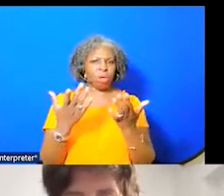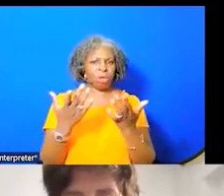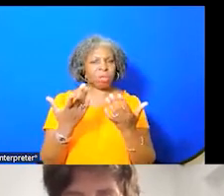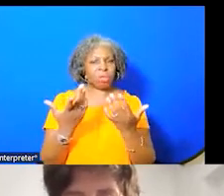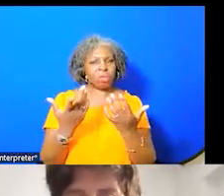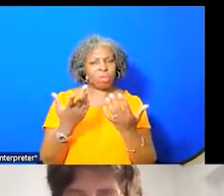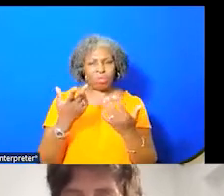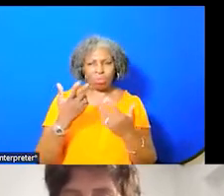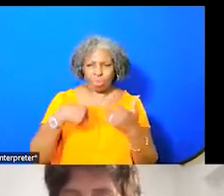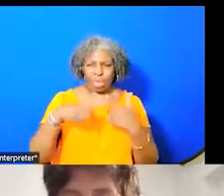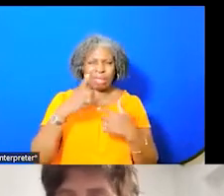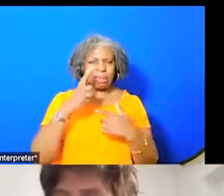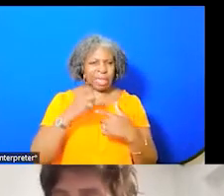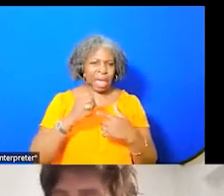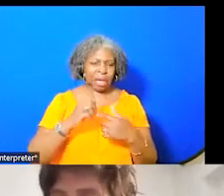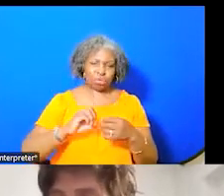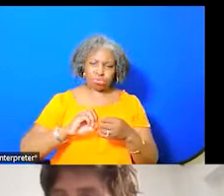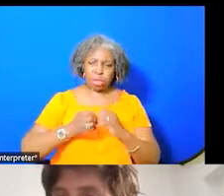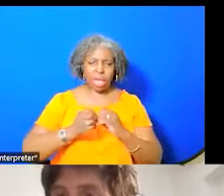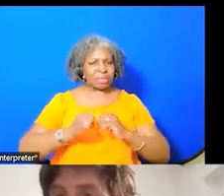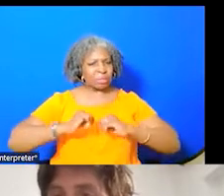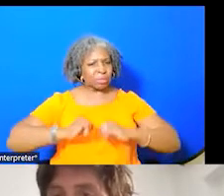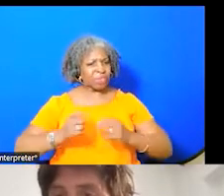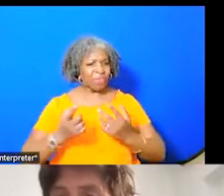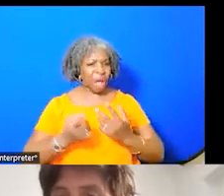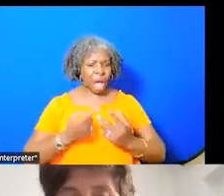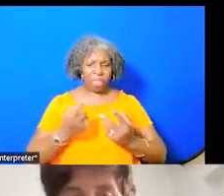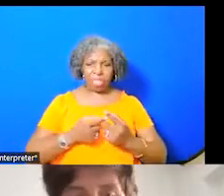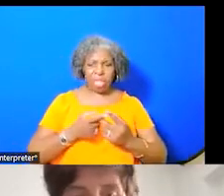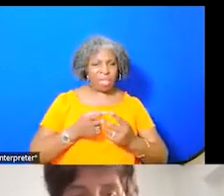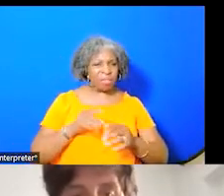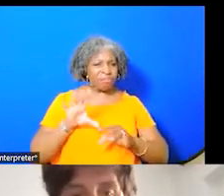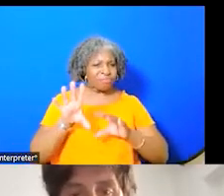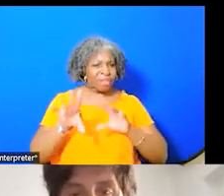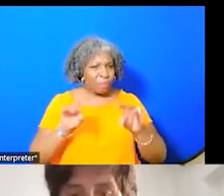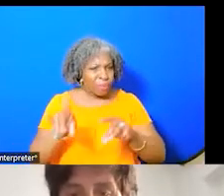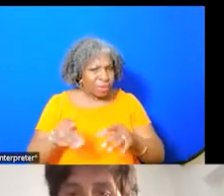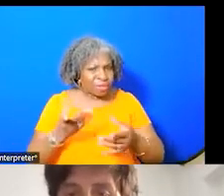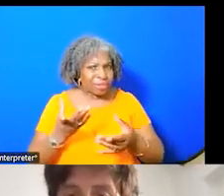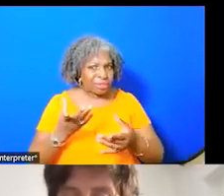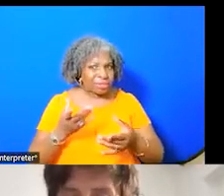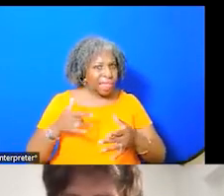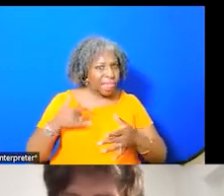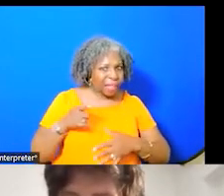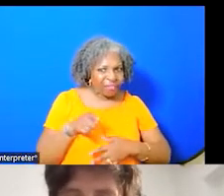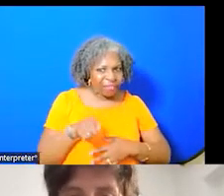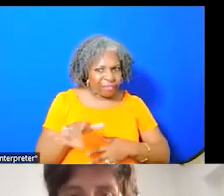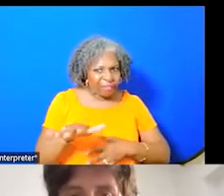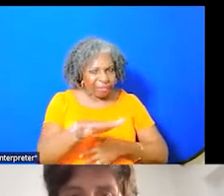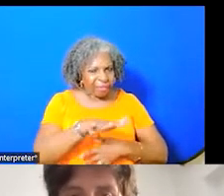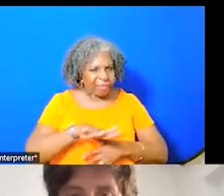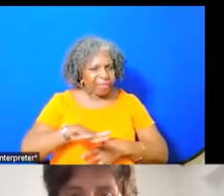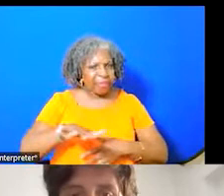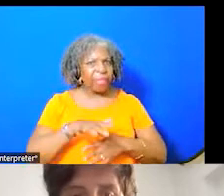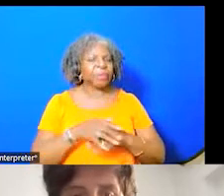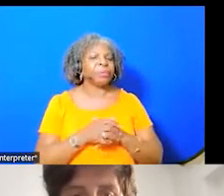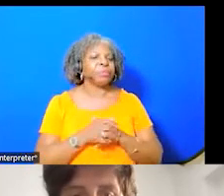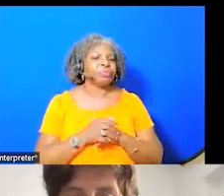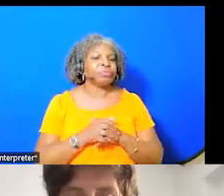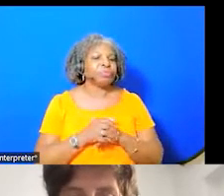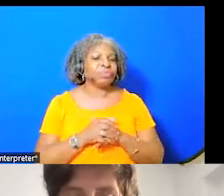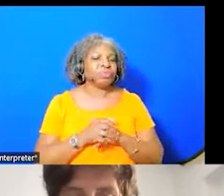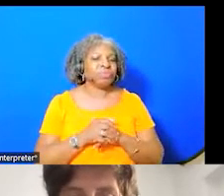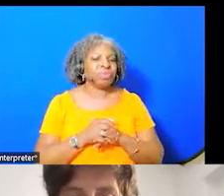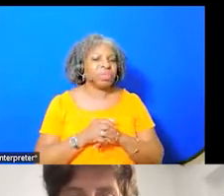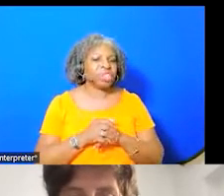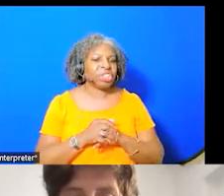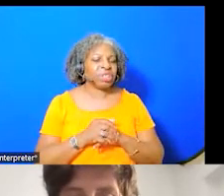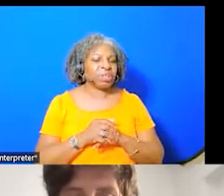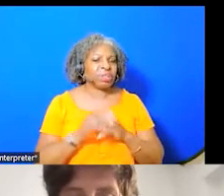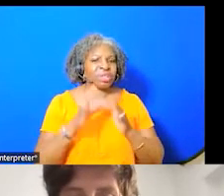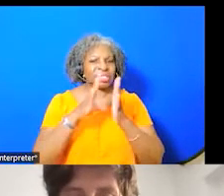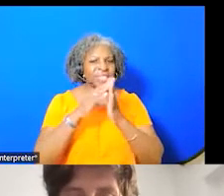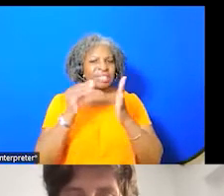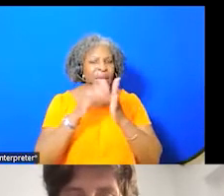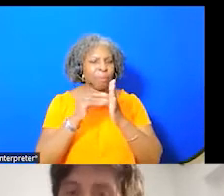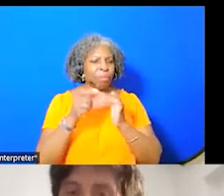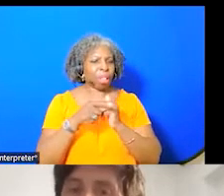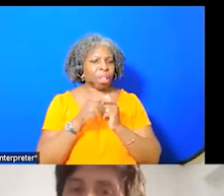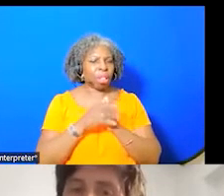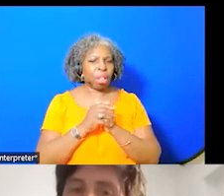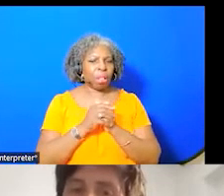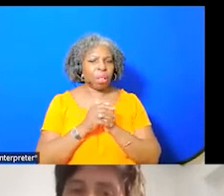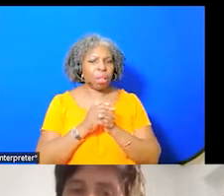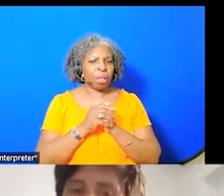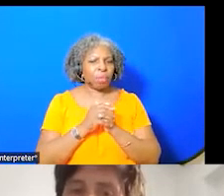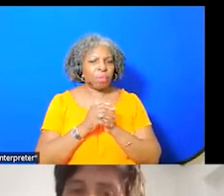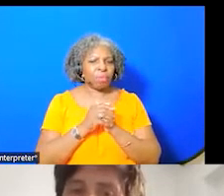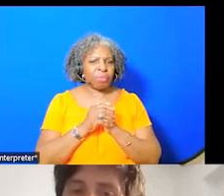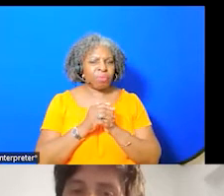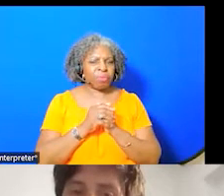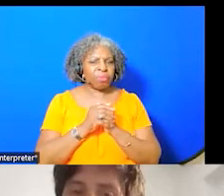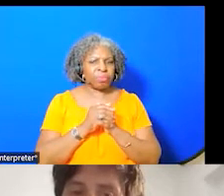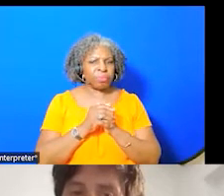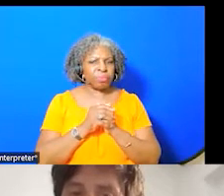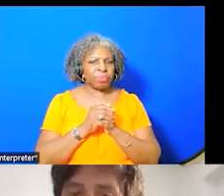these spaces for other species to cohabit with. And this is an amazing example in Mexico City